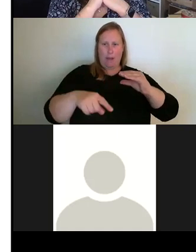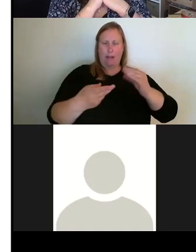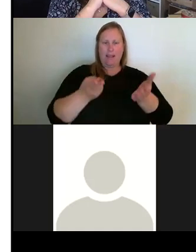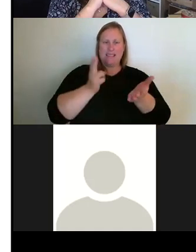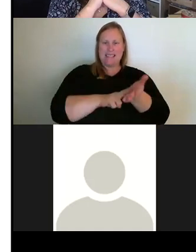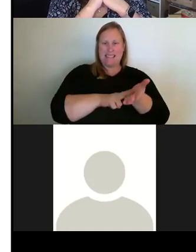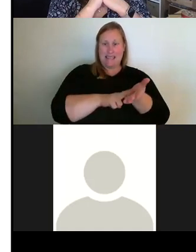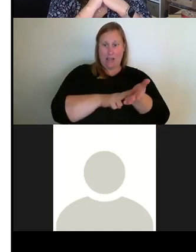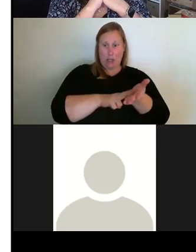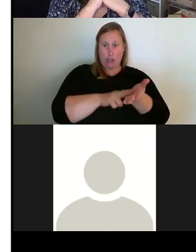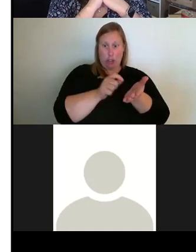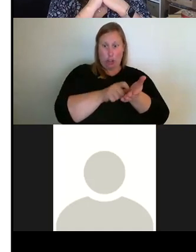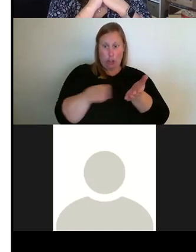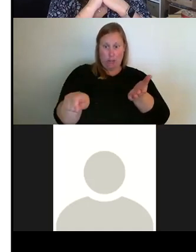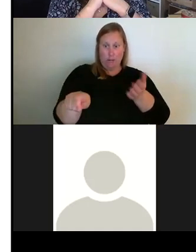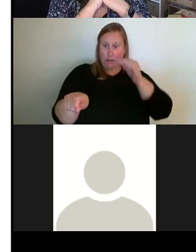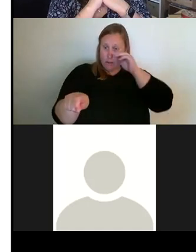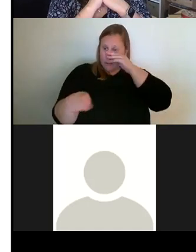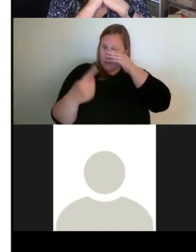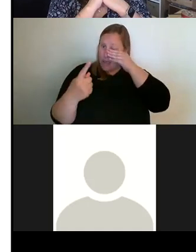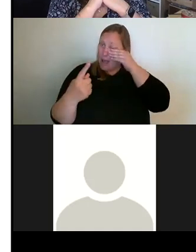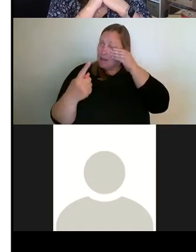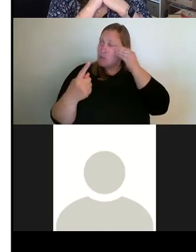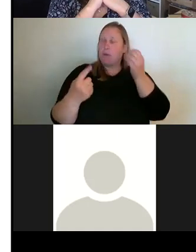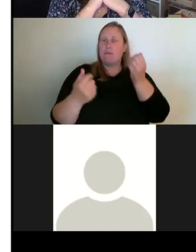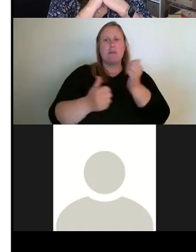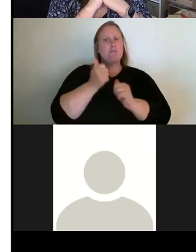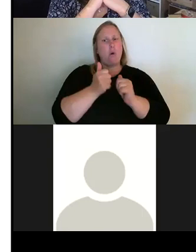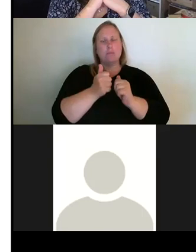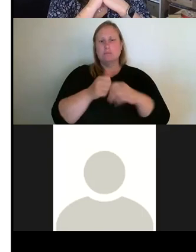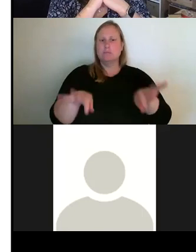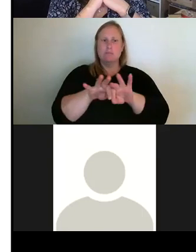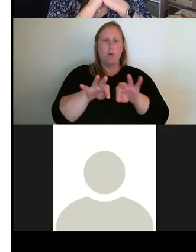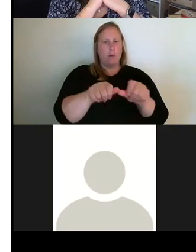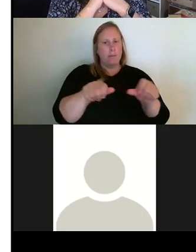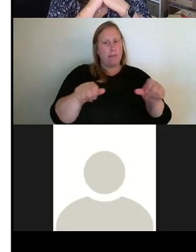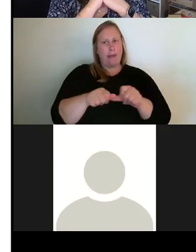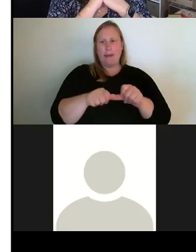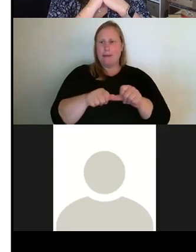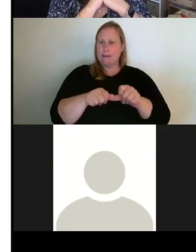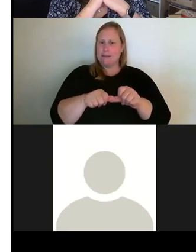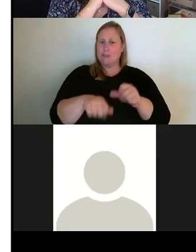Your email signature is one of the most important places to embed some digital accessibility.